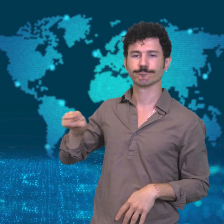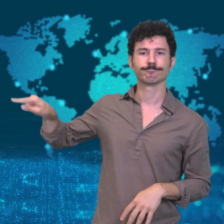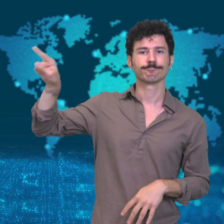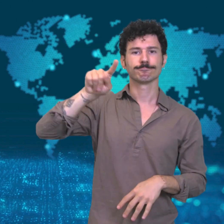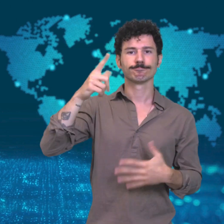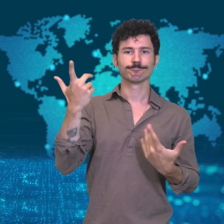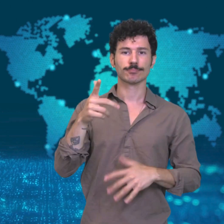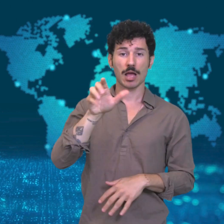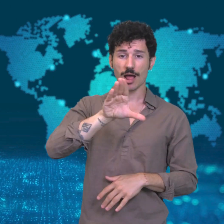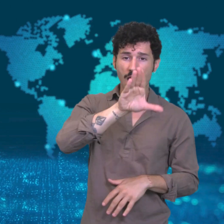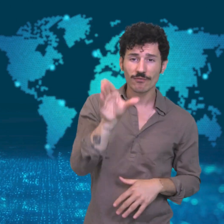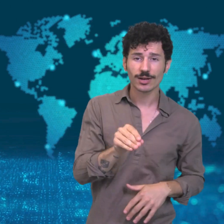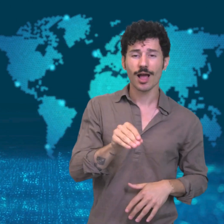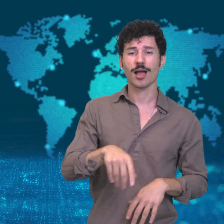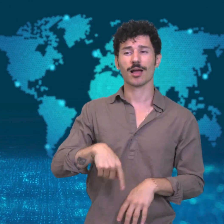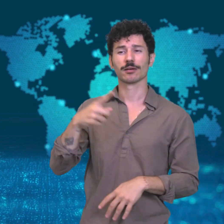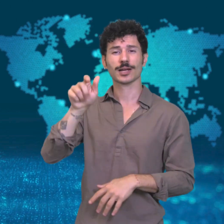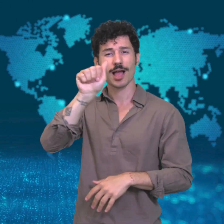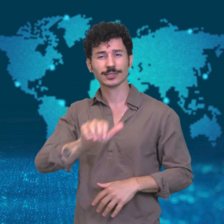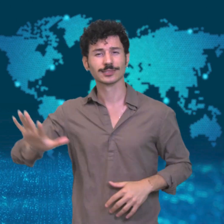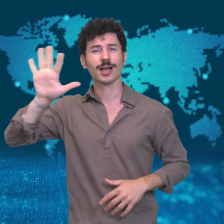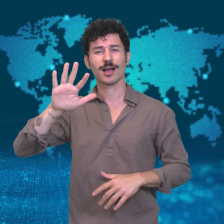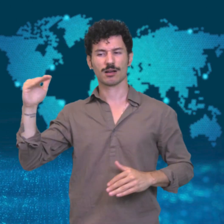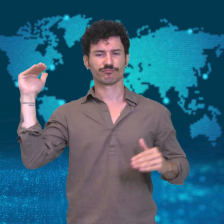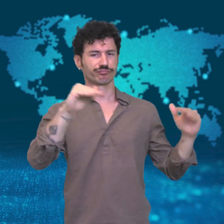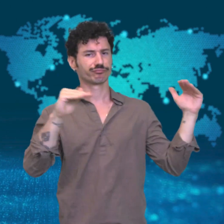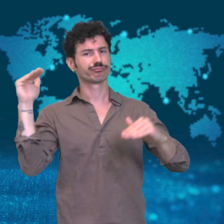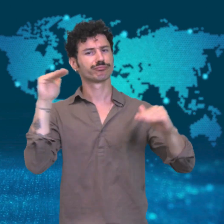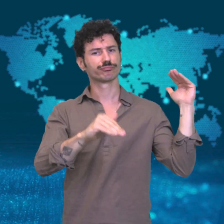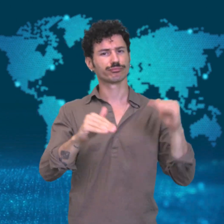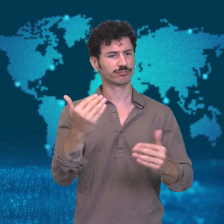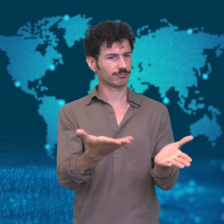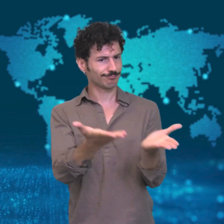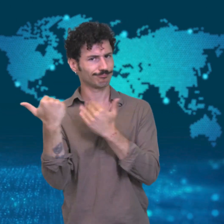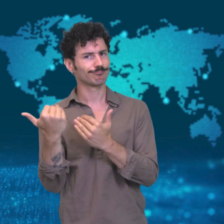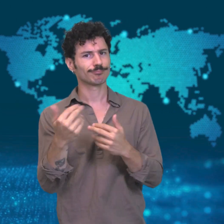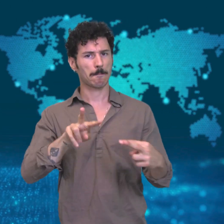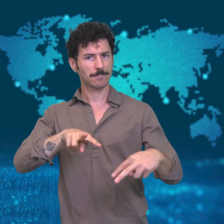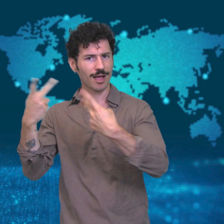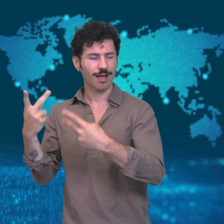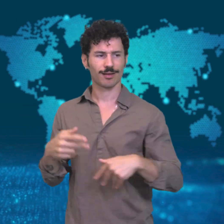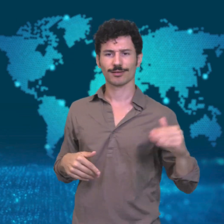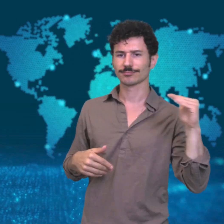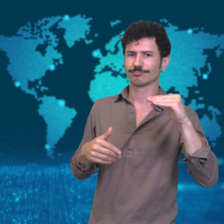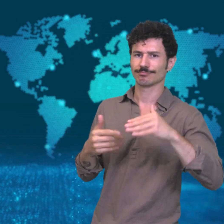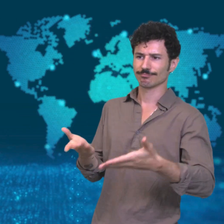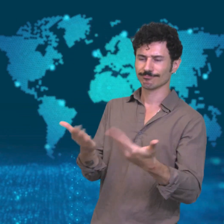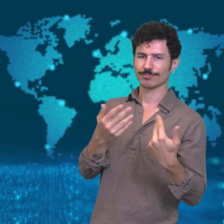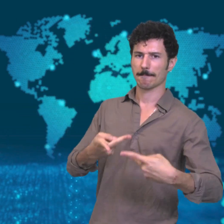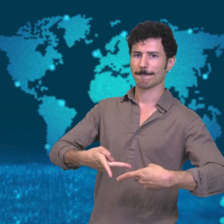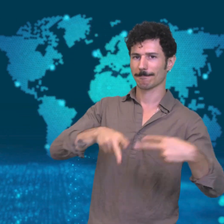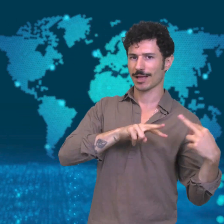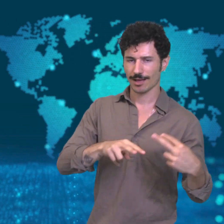several African and Asian nations demand the return of treasures.